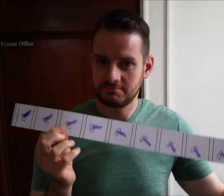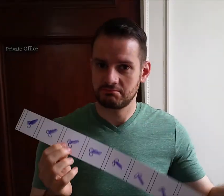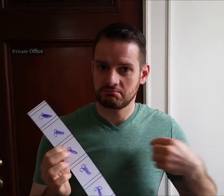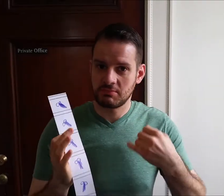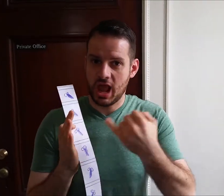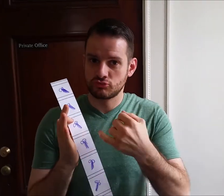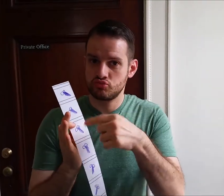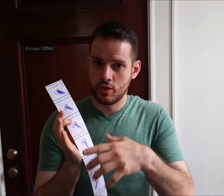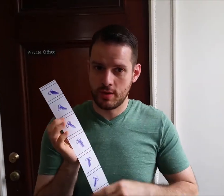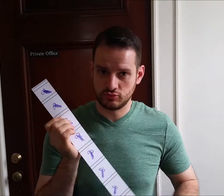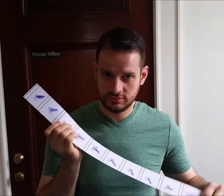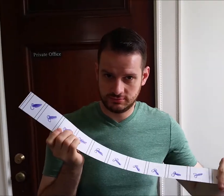I drew those.